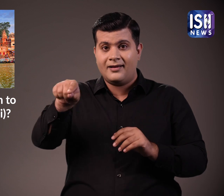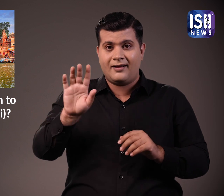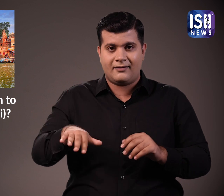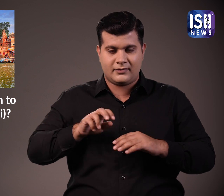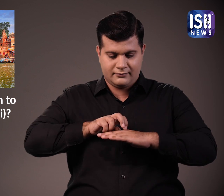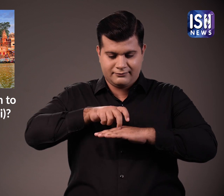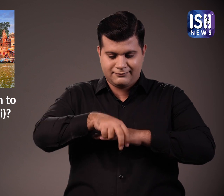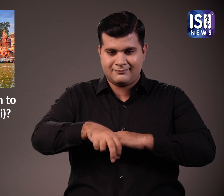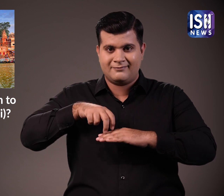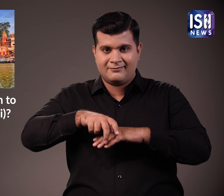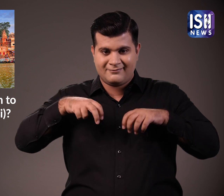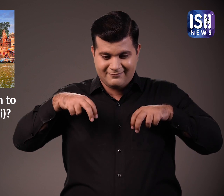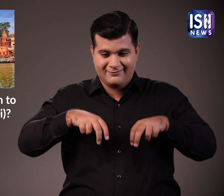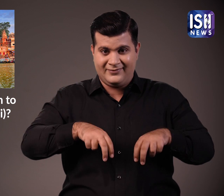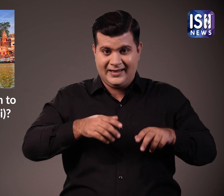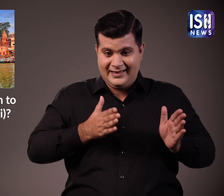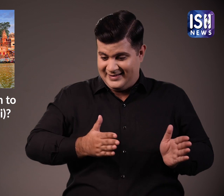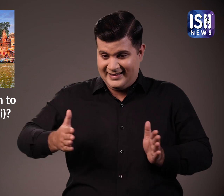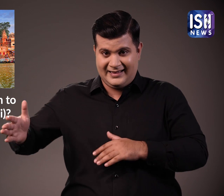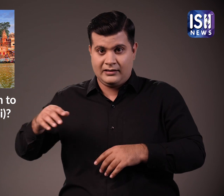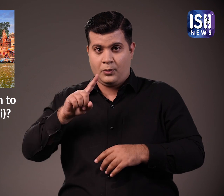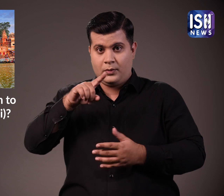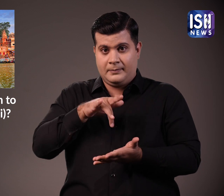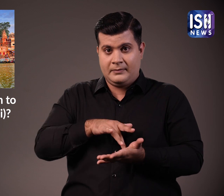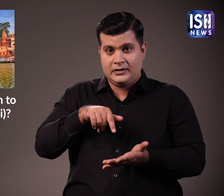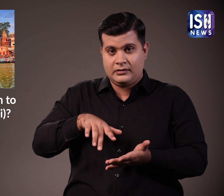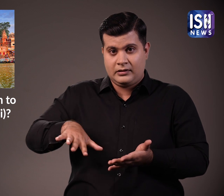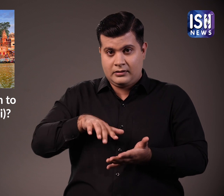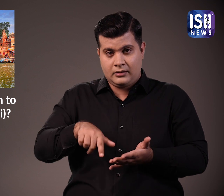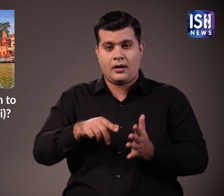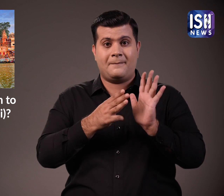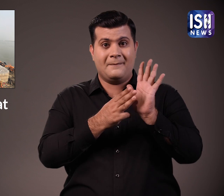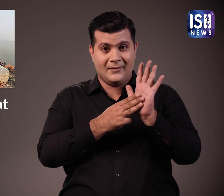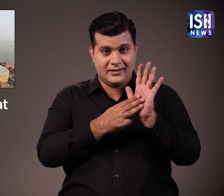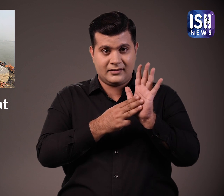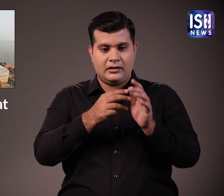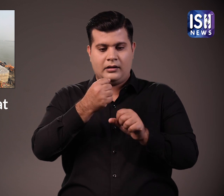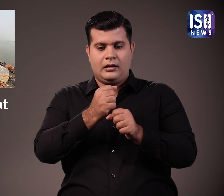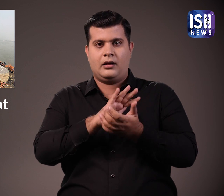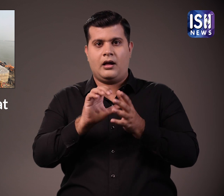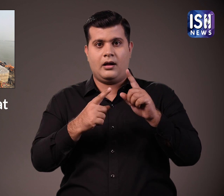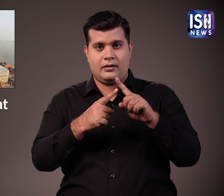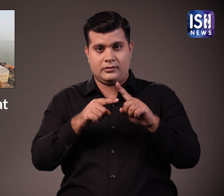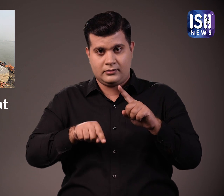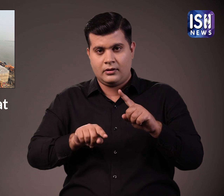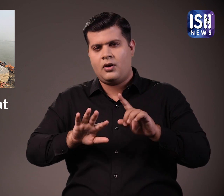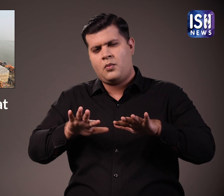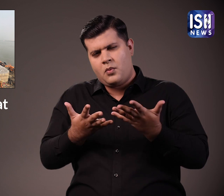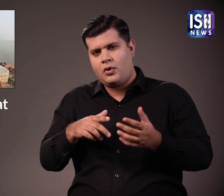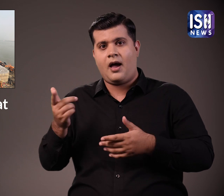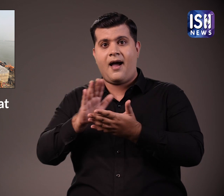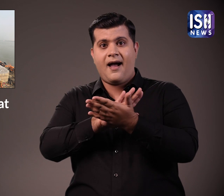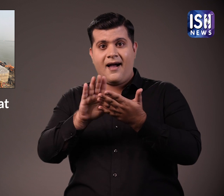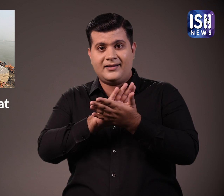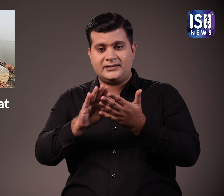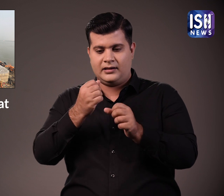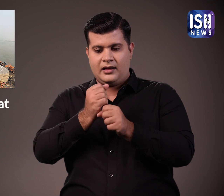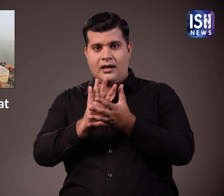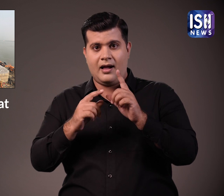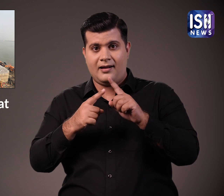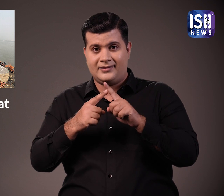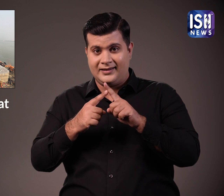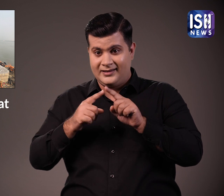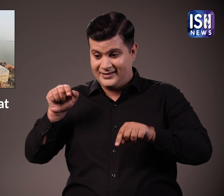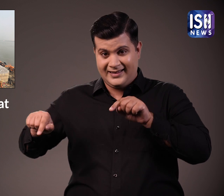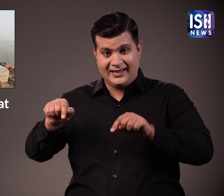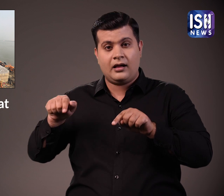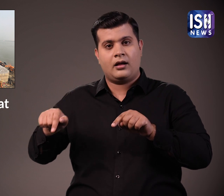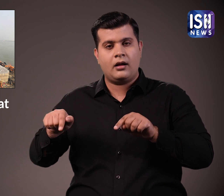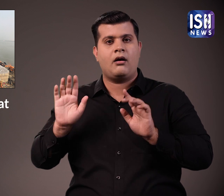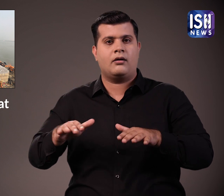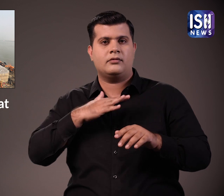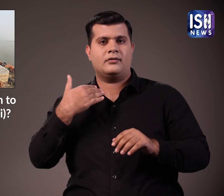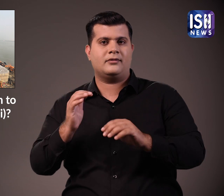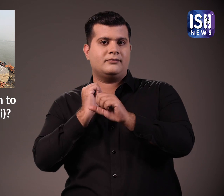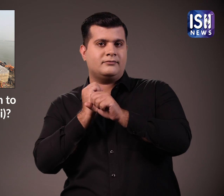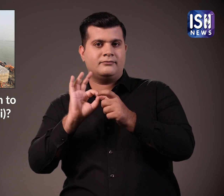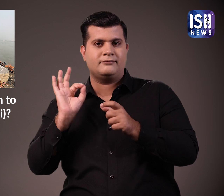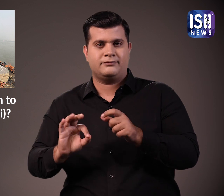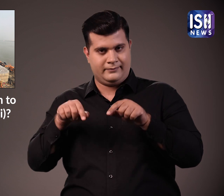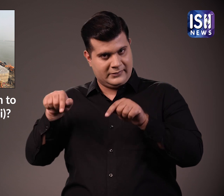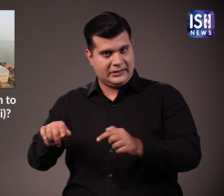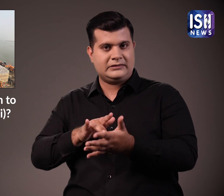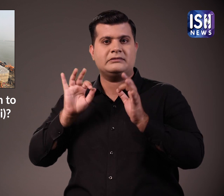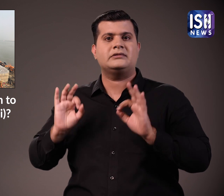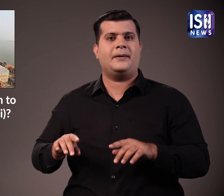There are two ghats in Kashi - Manikarnika Ghat and Harishchandra Ghat is where the bodies are cremated.